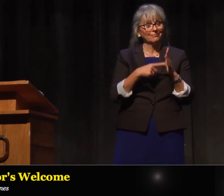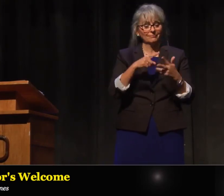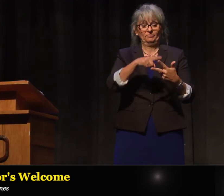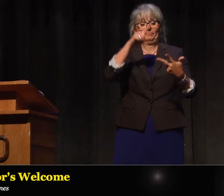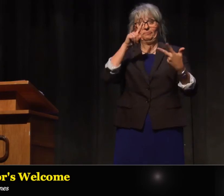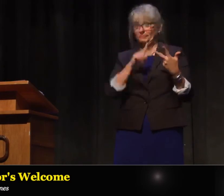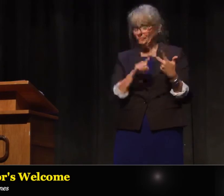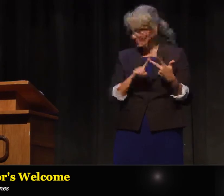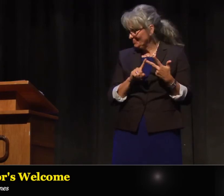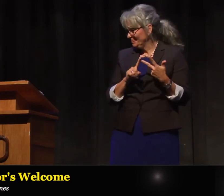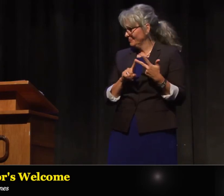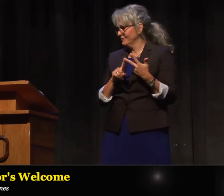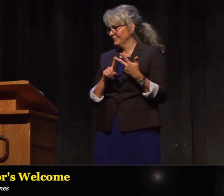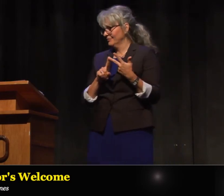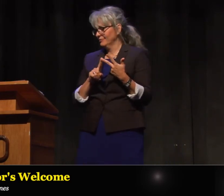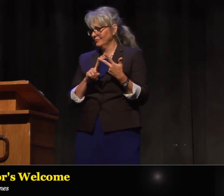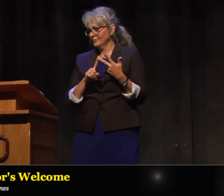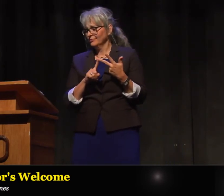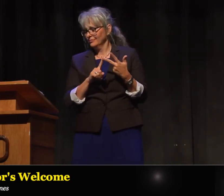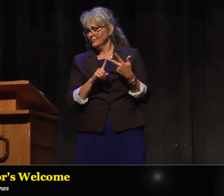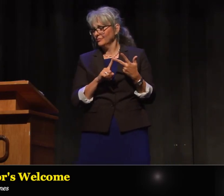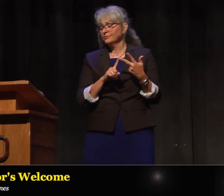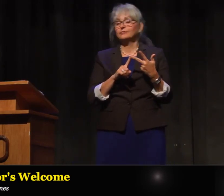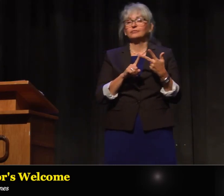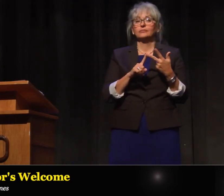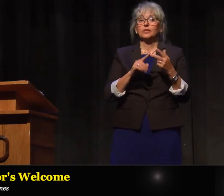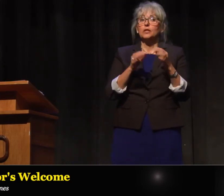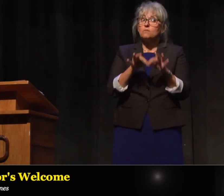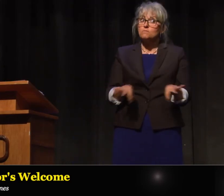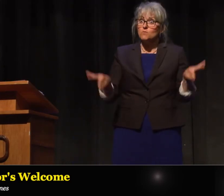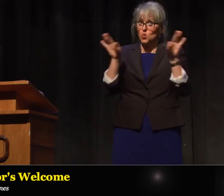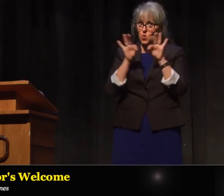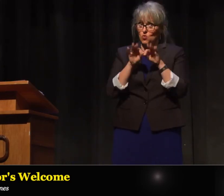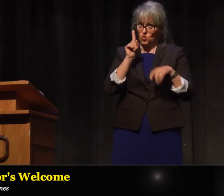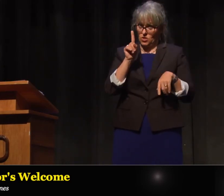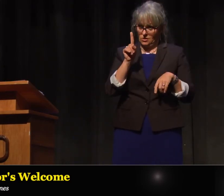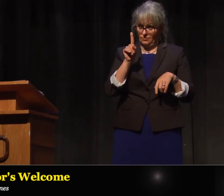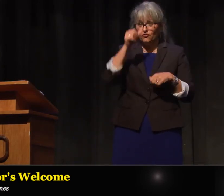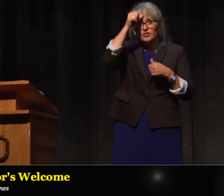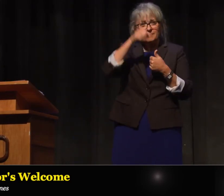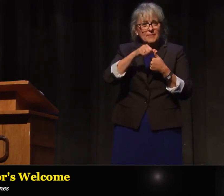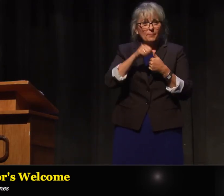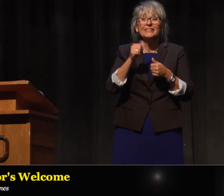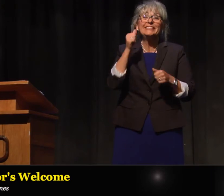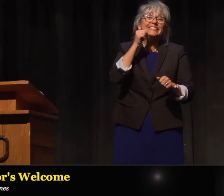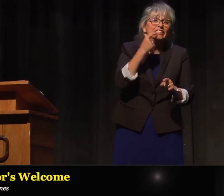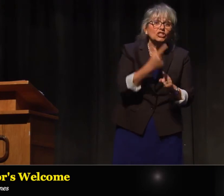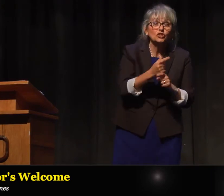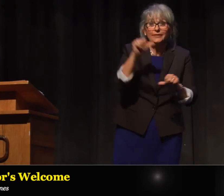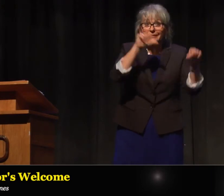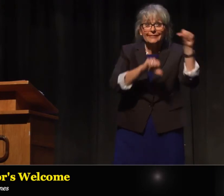So he was a good example. Third and this is important one to remember.